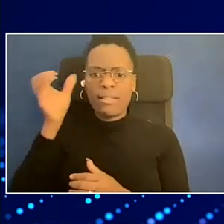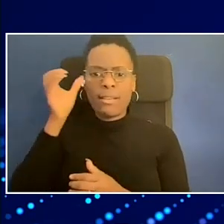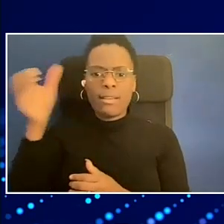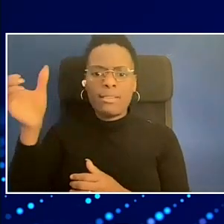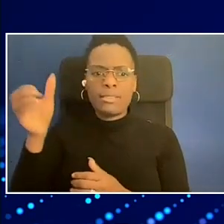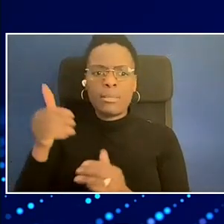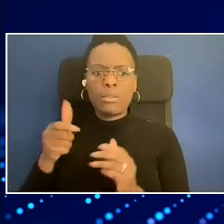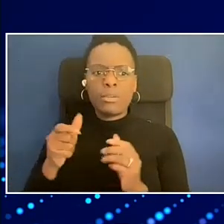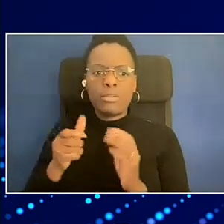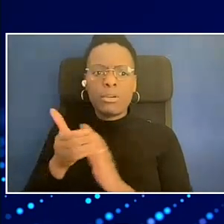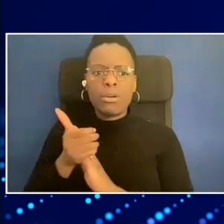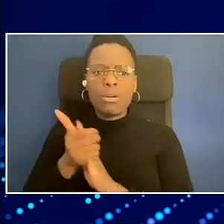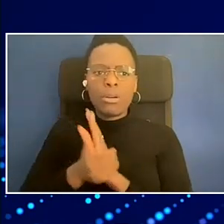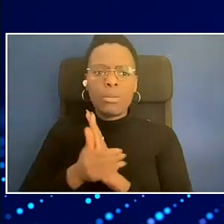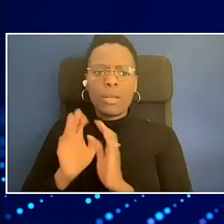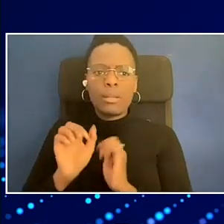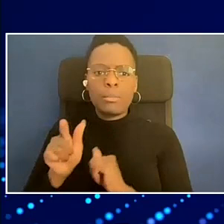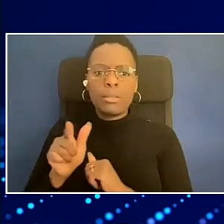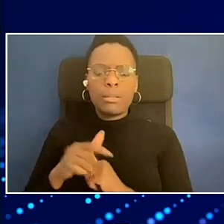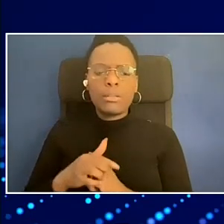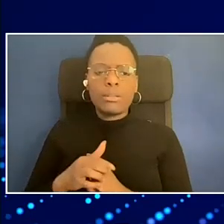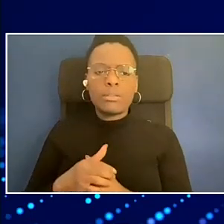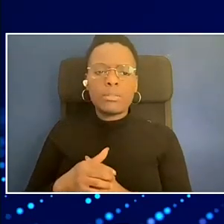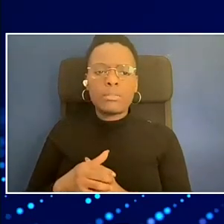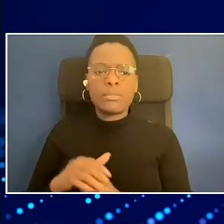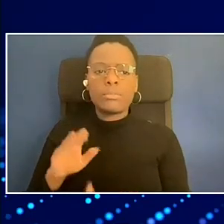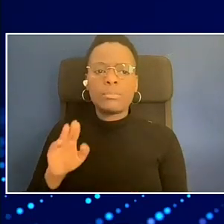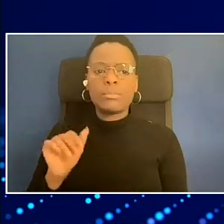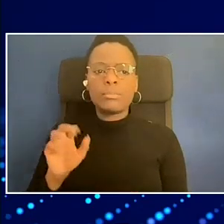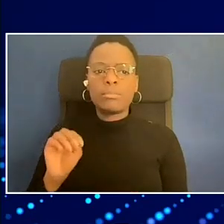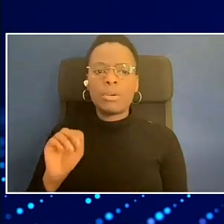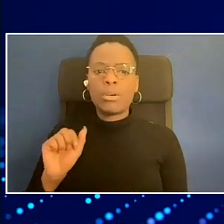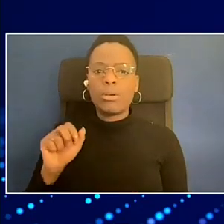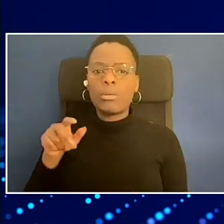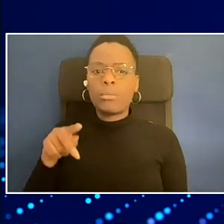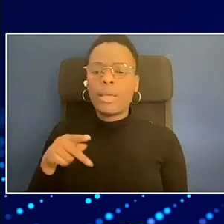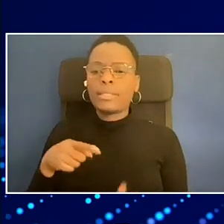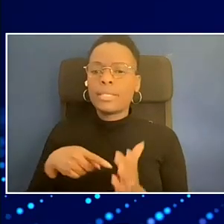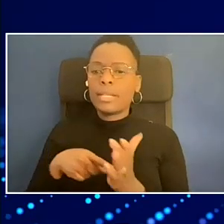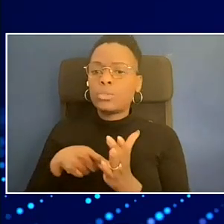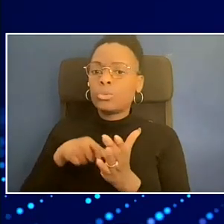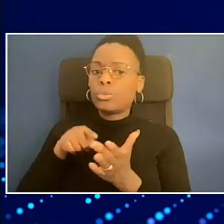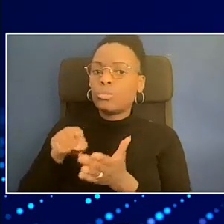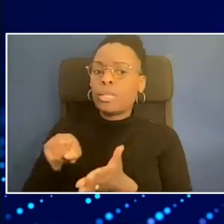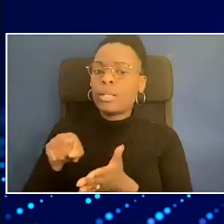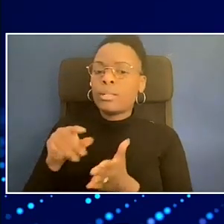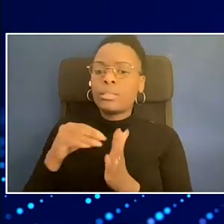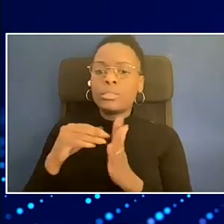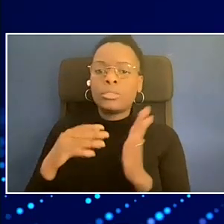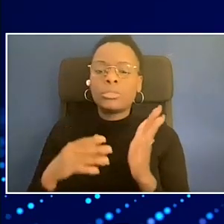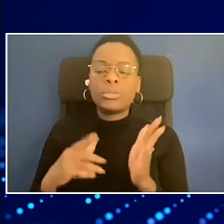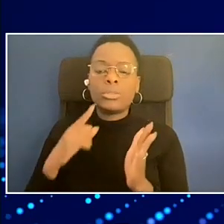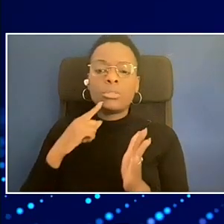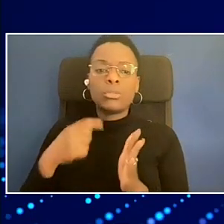Bill- to bill students for the cost of books and supplies.